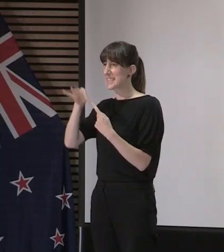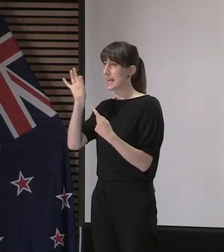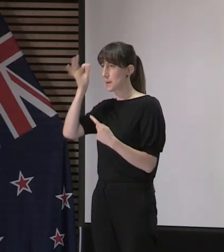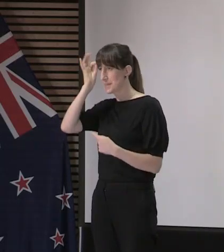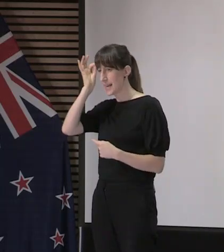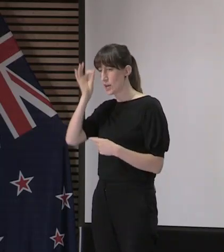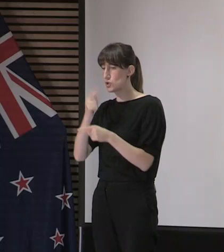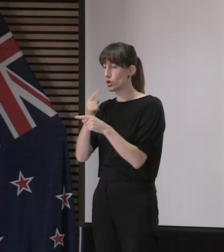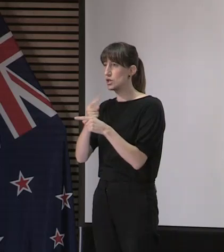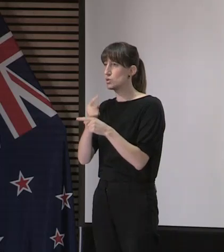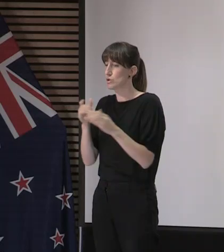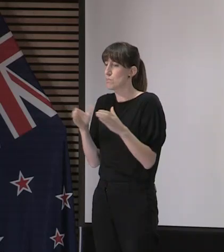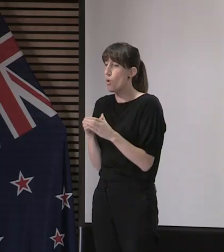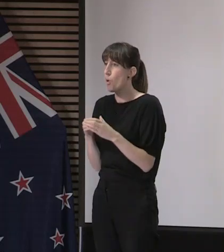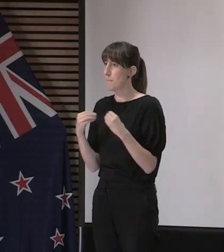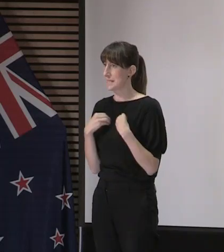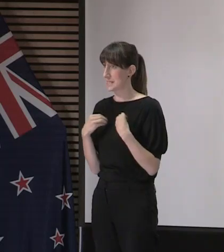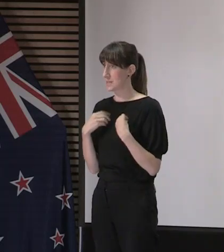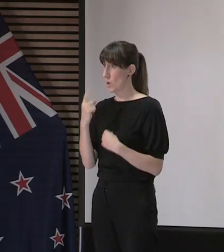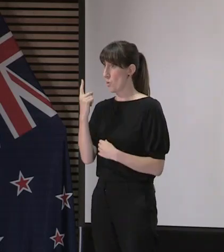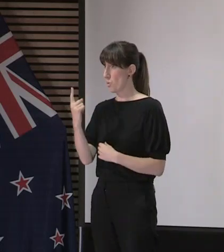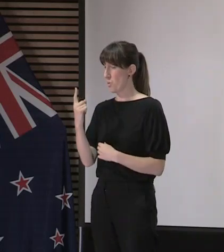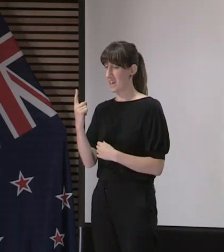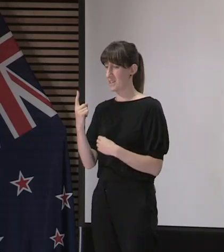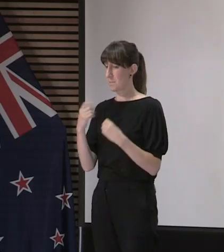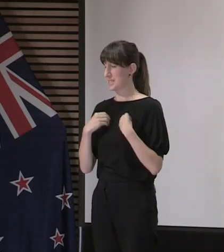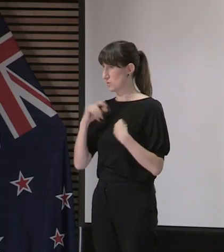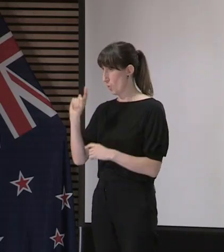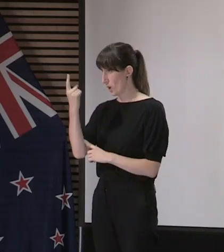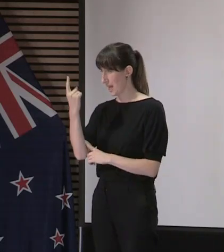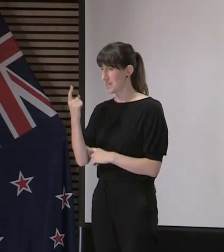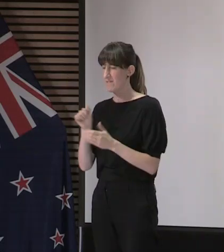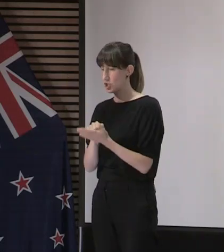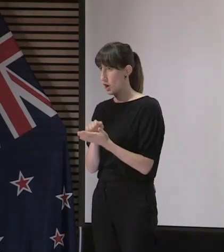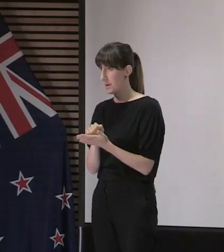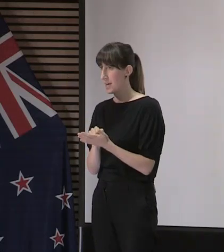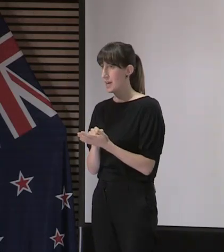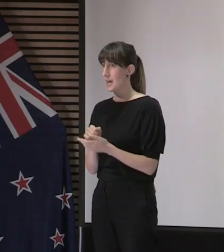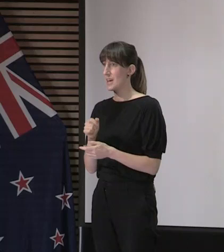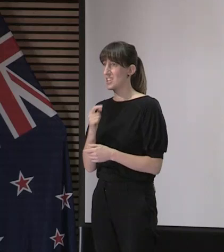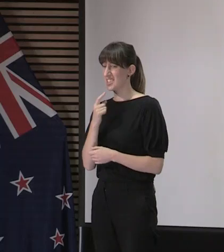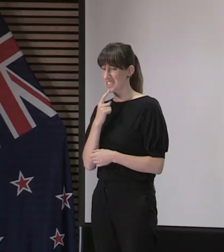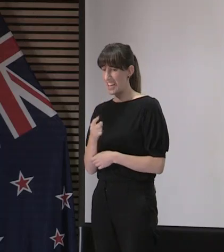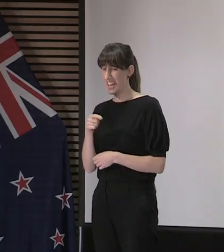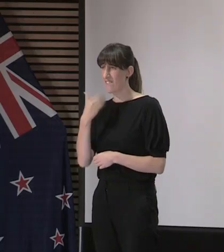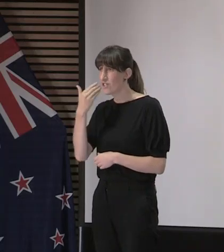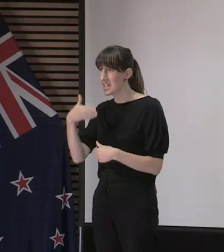Select Committee looking at the impact on small and medium businesses, we heard from a business-owner in Auckland who